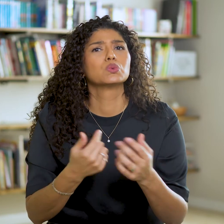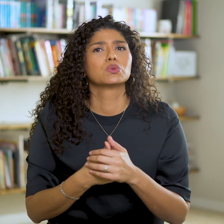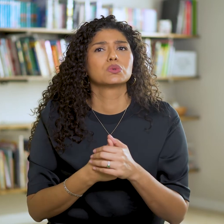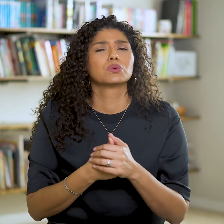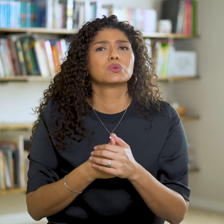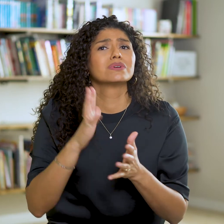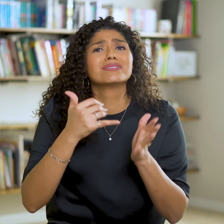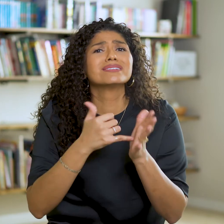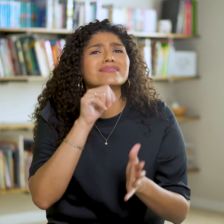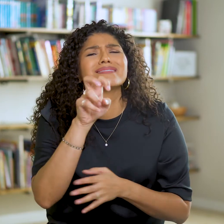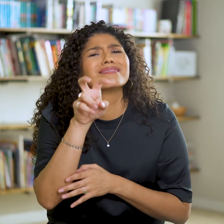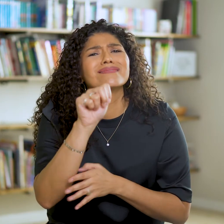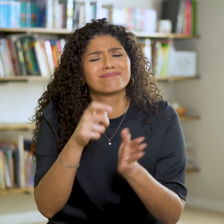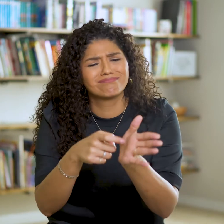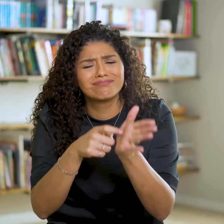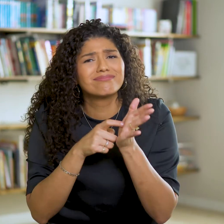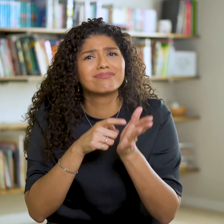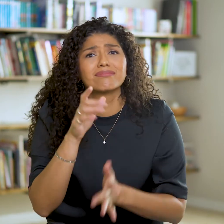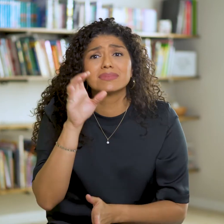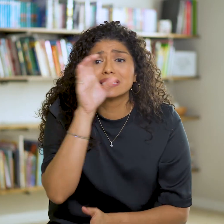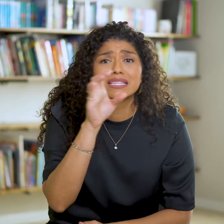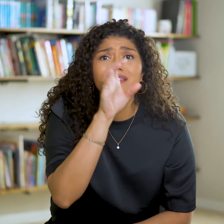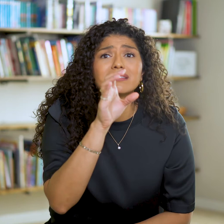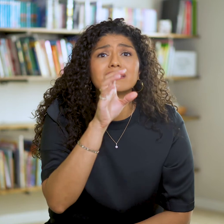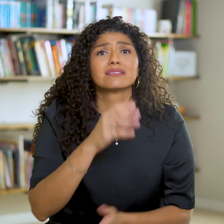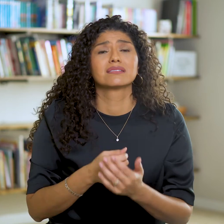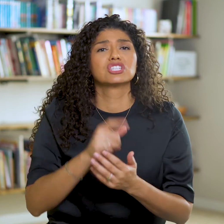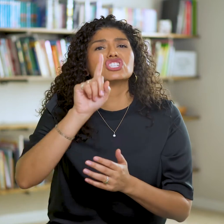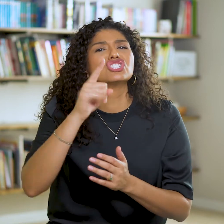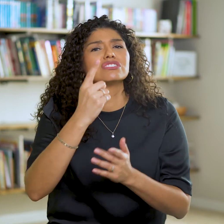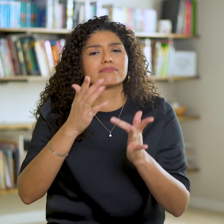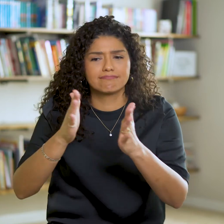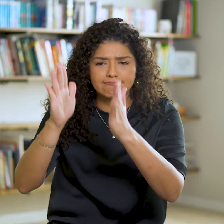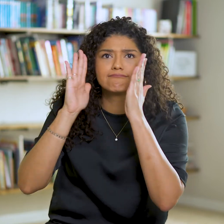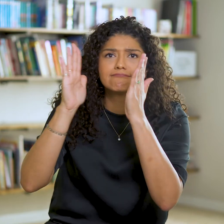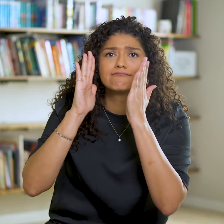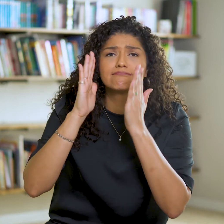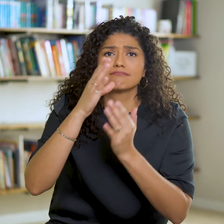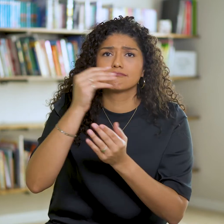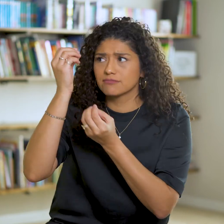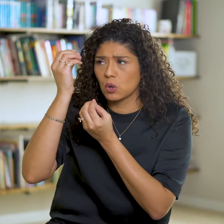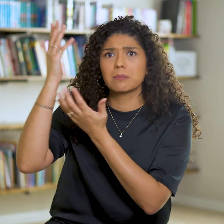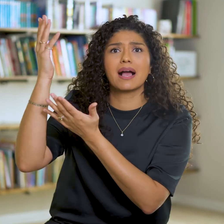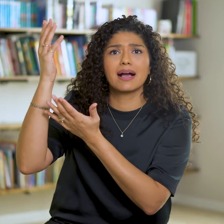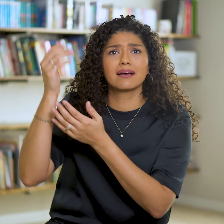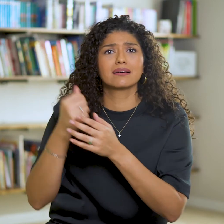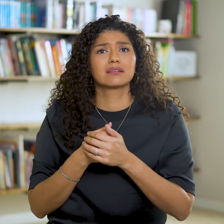it doesn’t even require seeking—just attention and obedience.